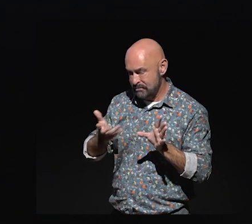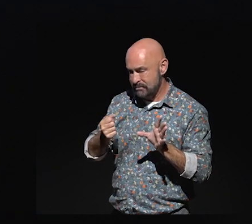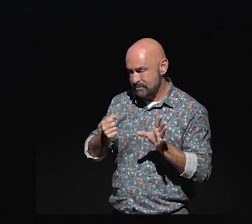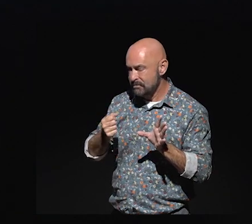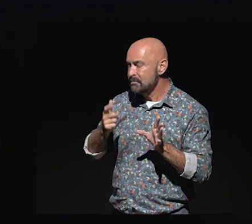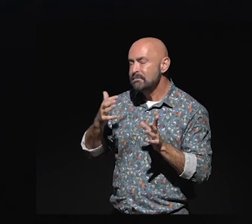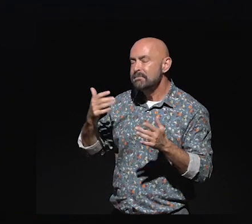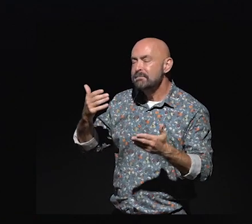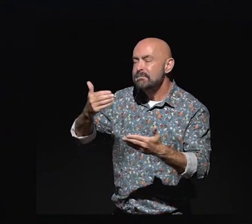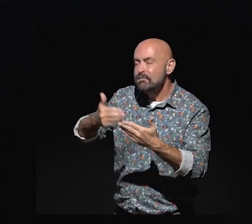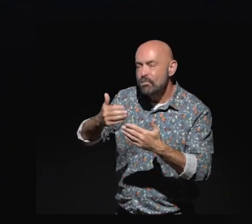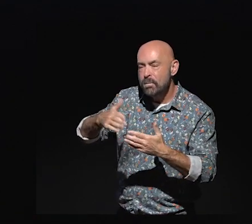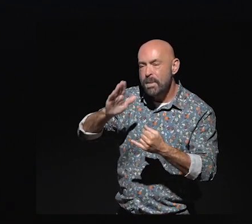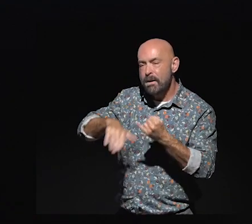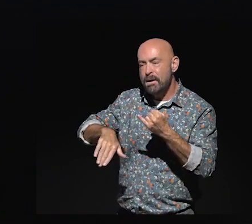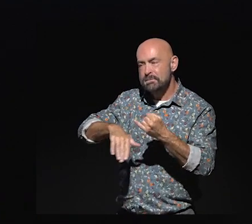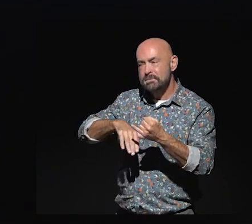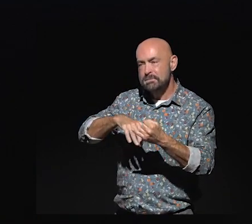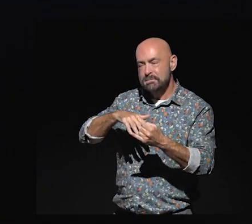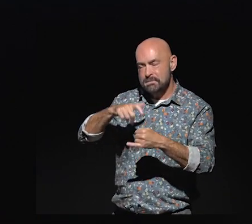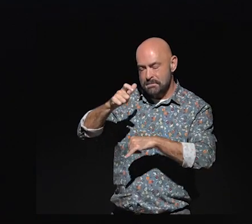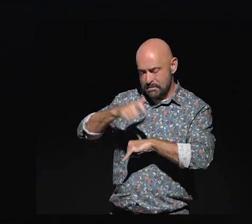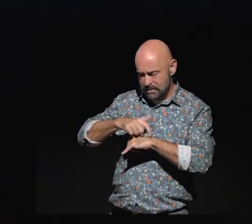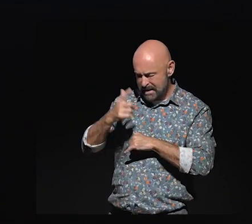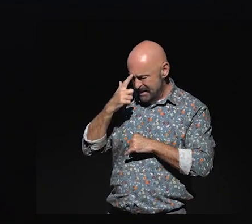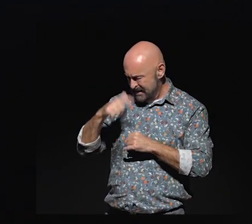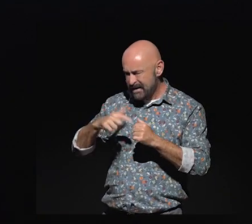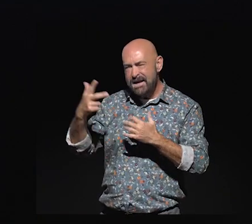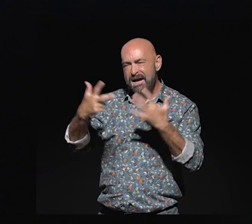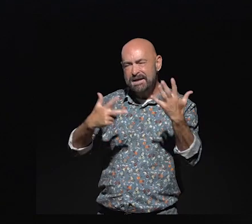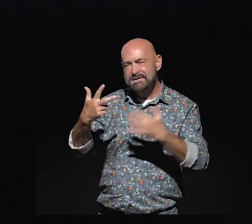Up until the last moment, up until some point in 1855,